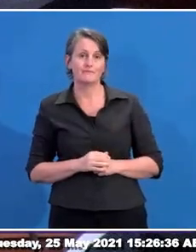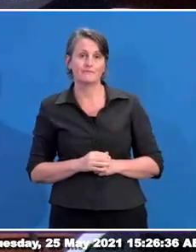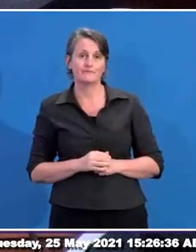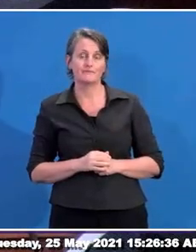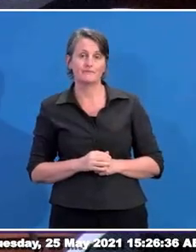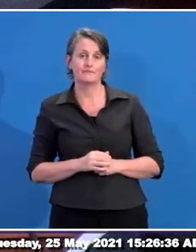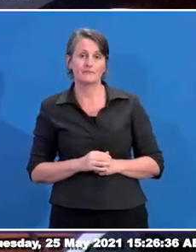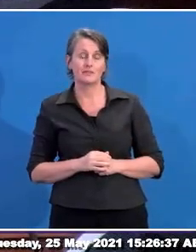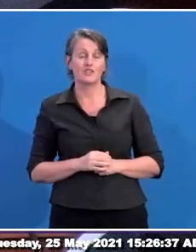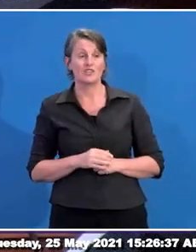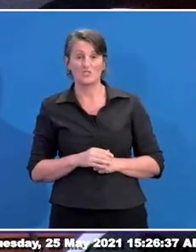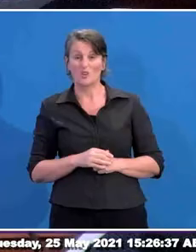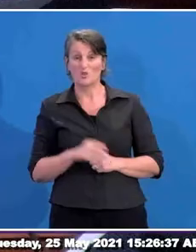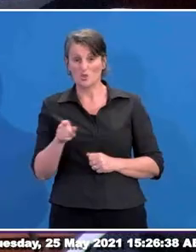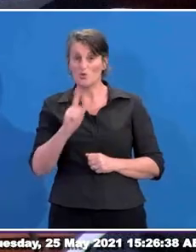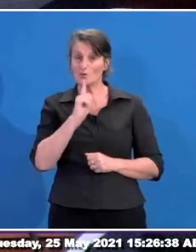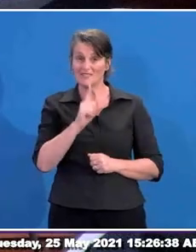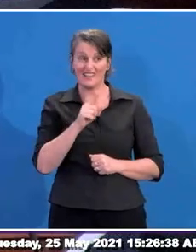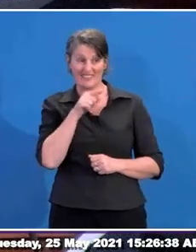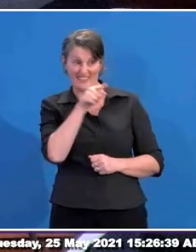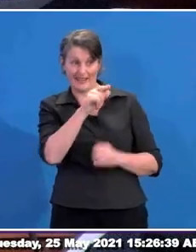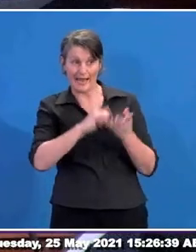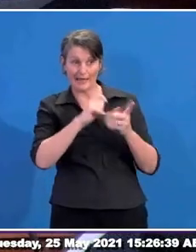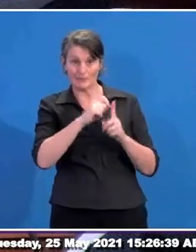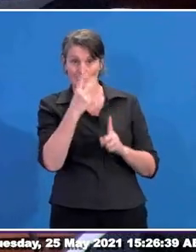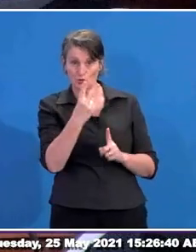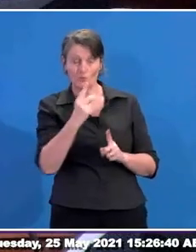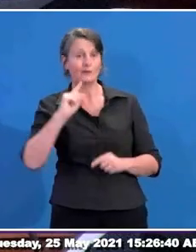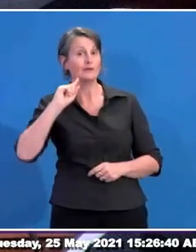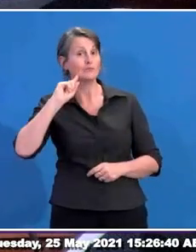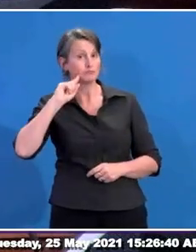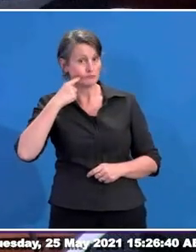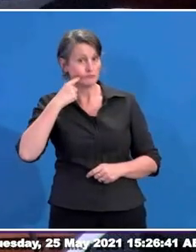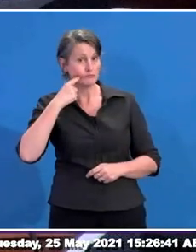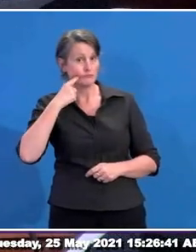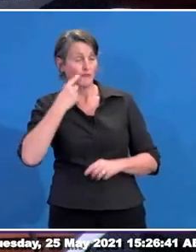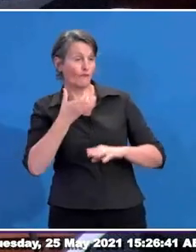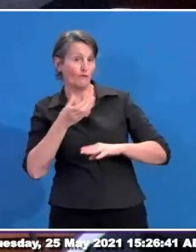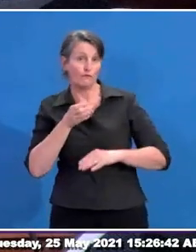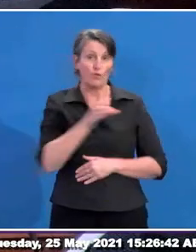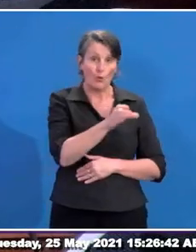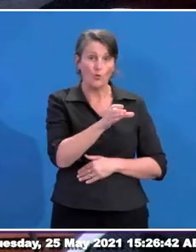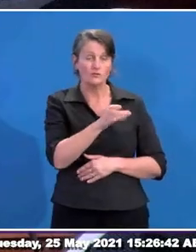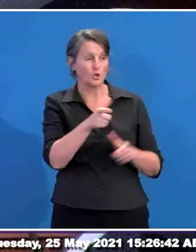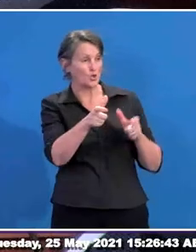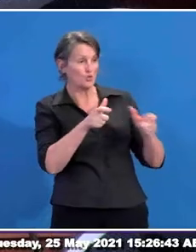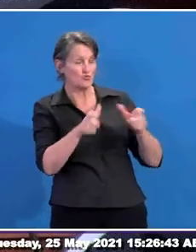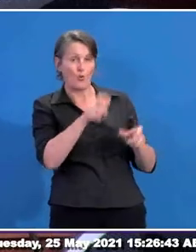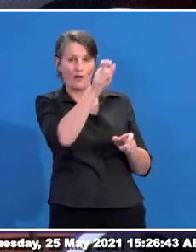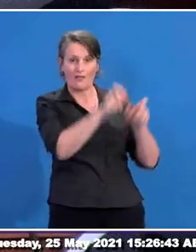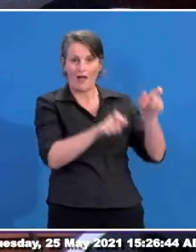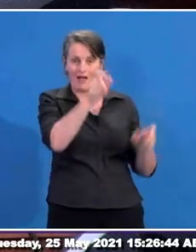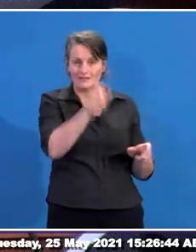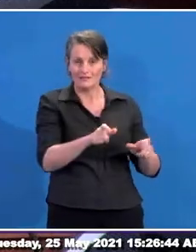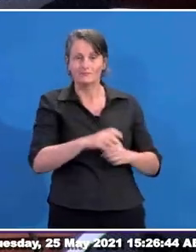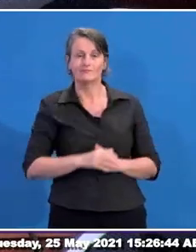inflicting unjustified use of physical force against a client, in one case